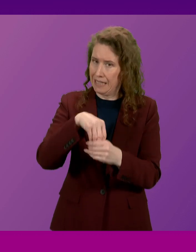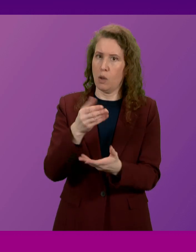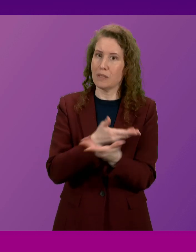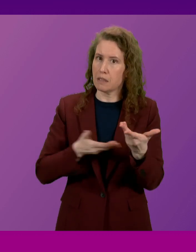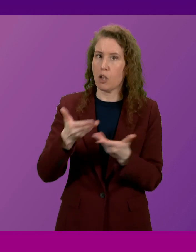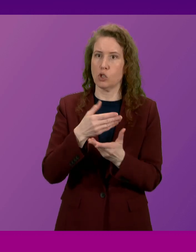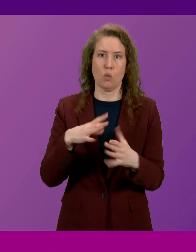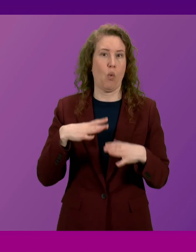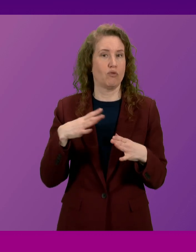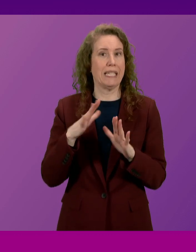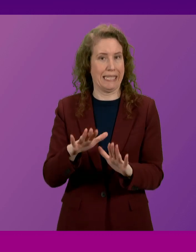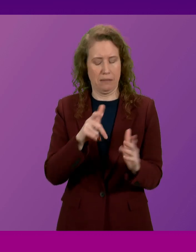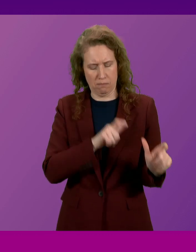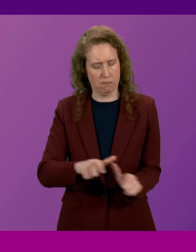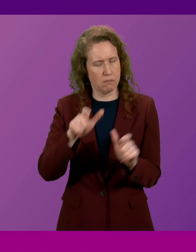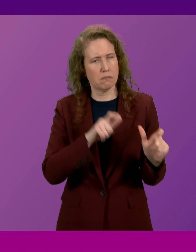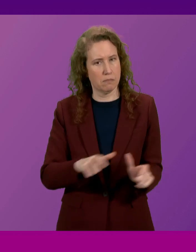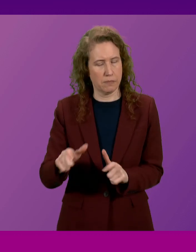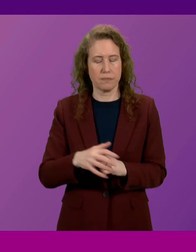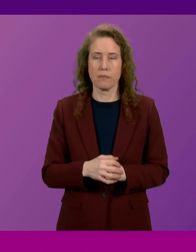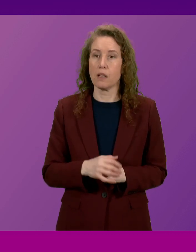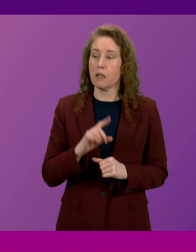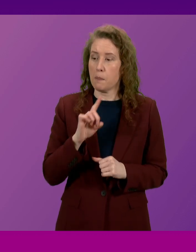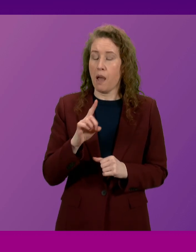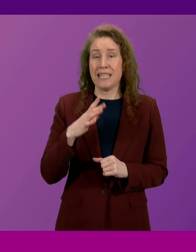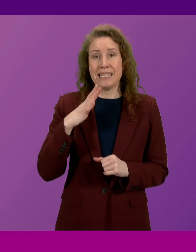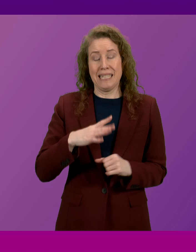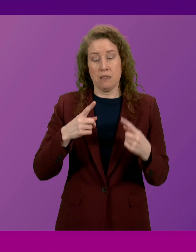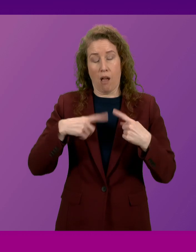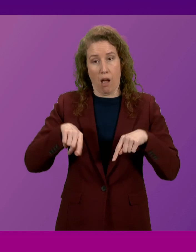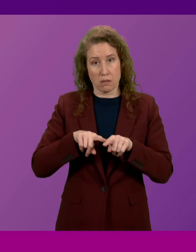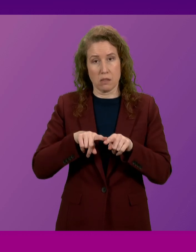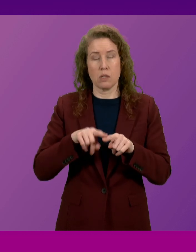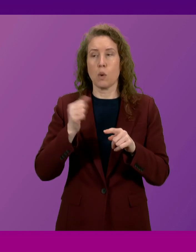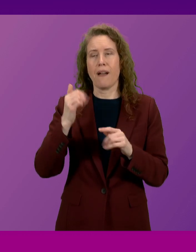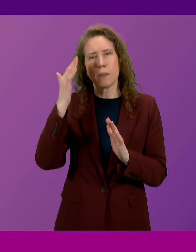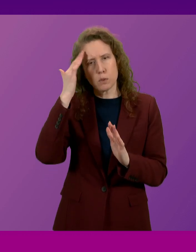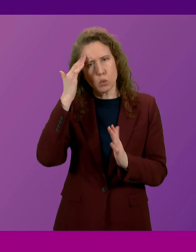the sector. However, all such discussions require us to have a mature conversation